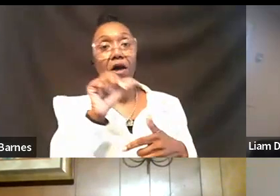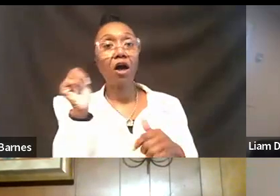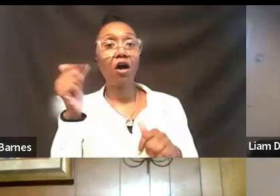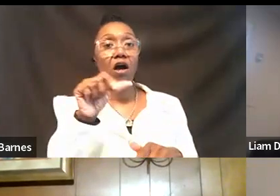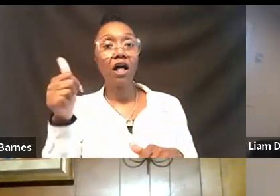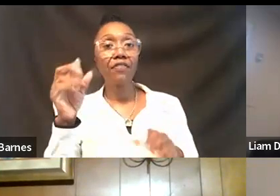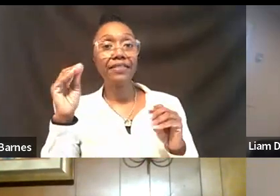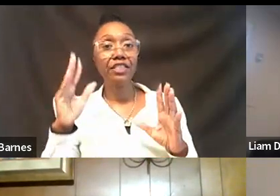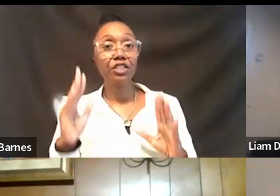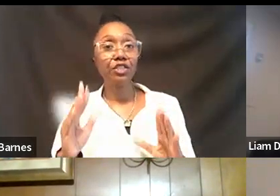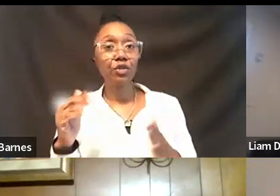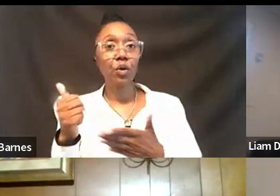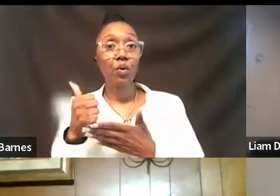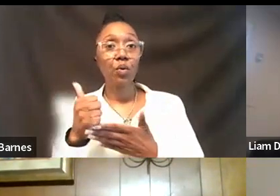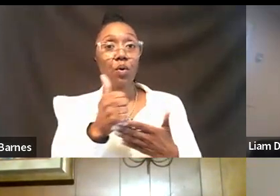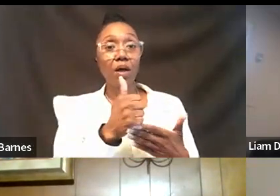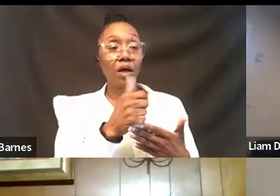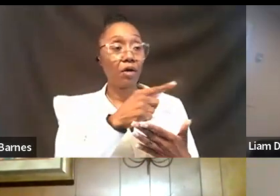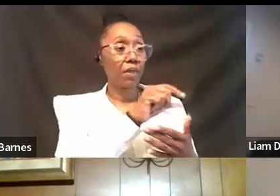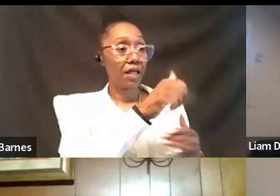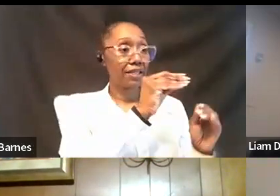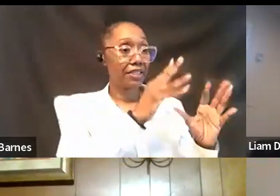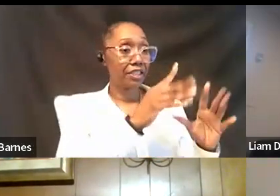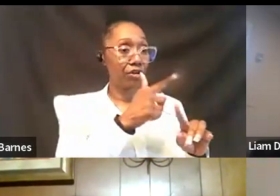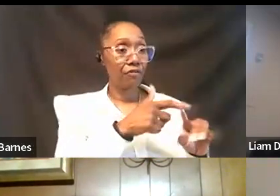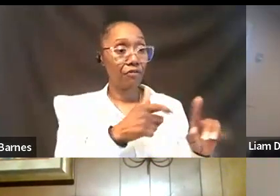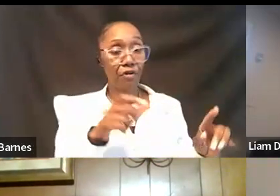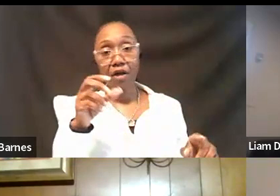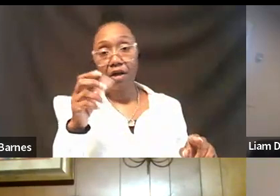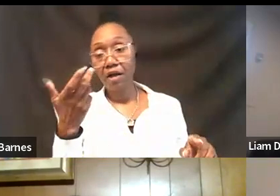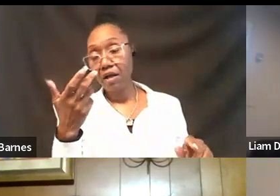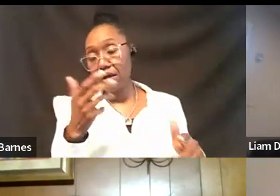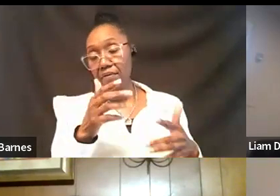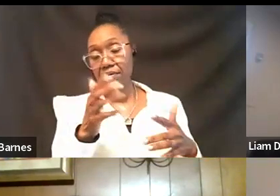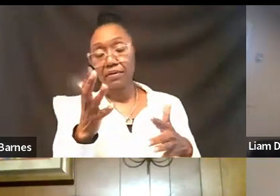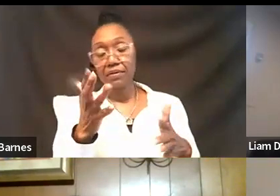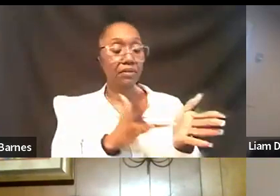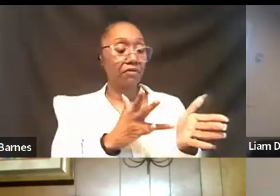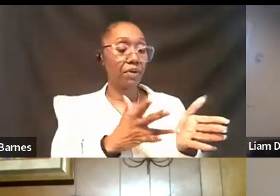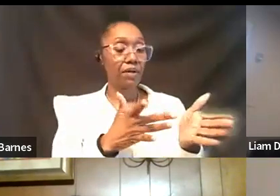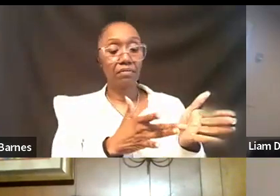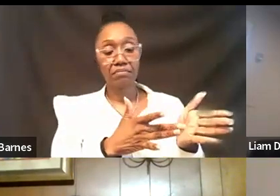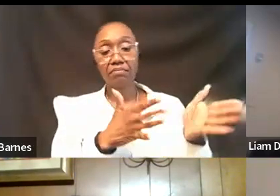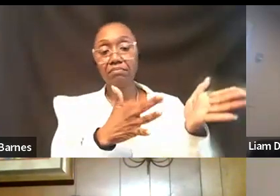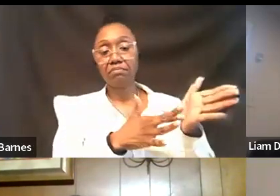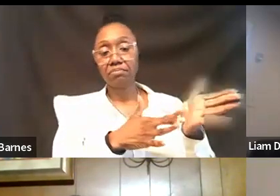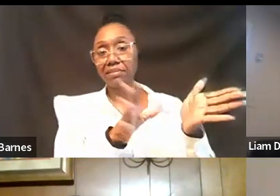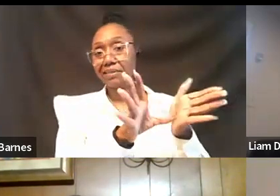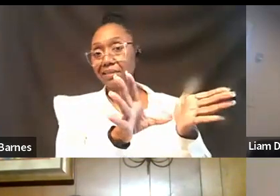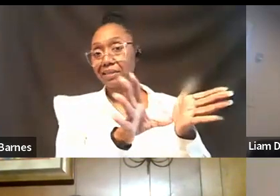The other teachers that I have from sophomore on up to seeing you say, okay. He has this, this and this.